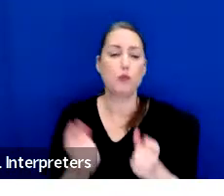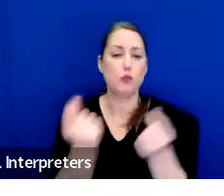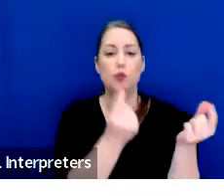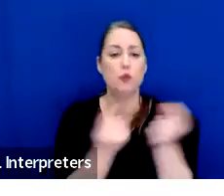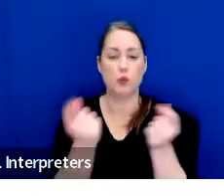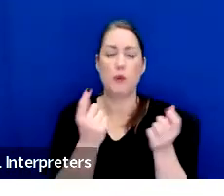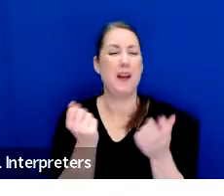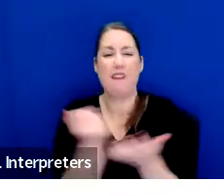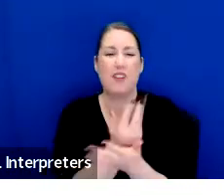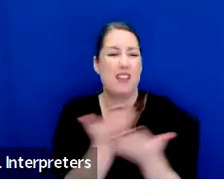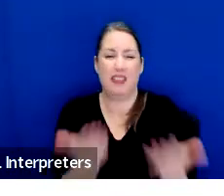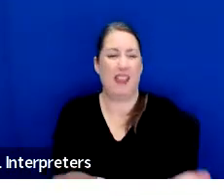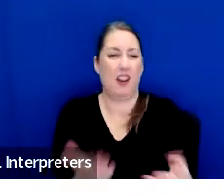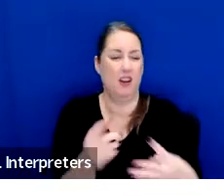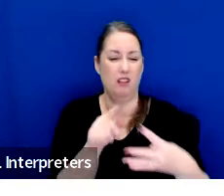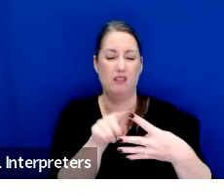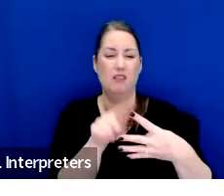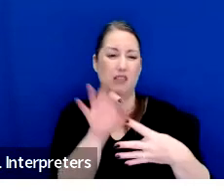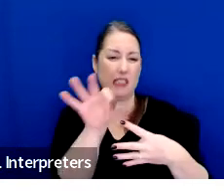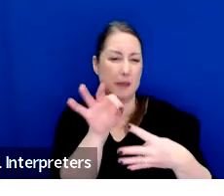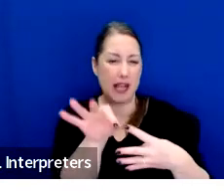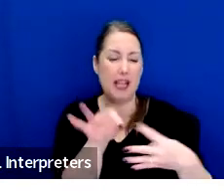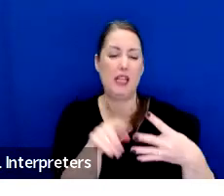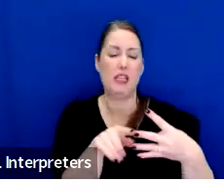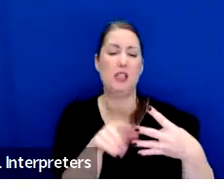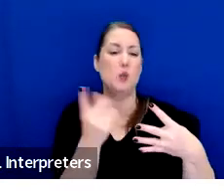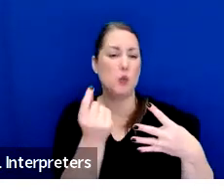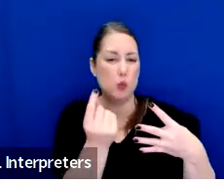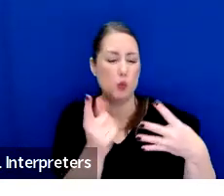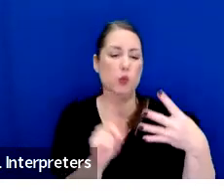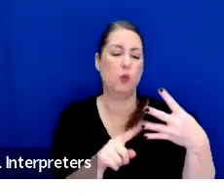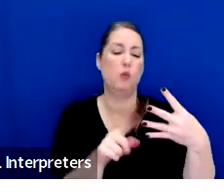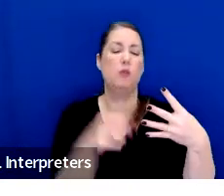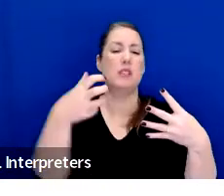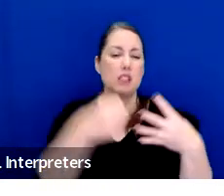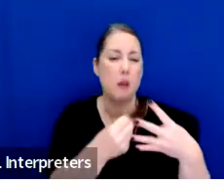well on that assessment is located within that editable pane. There.